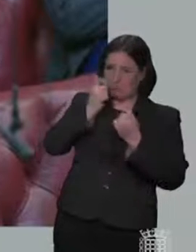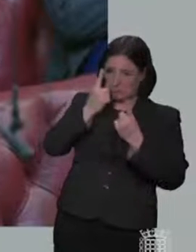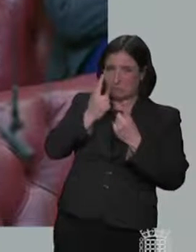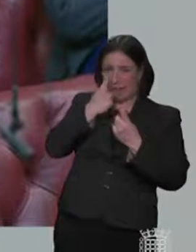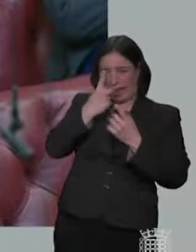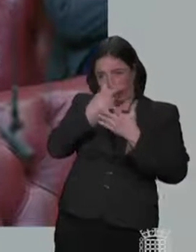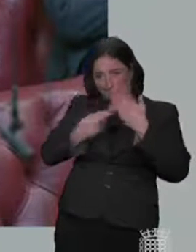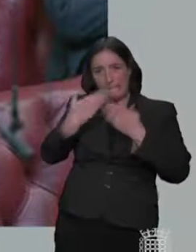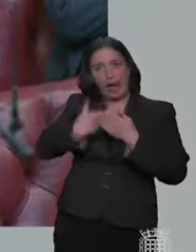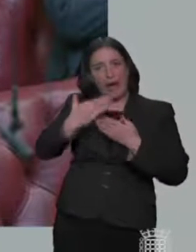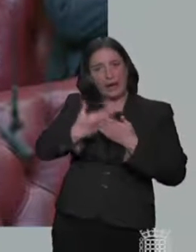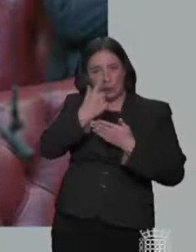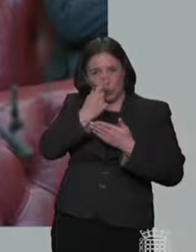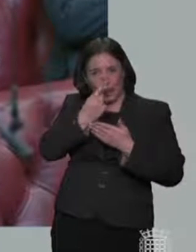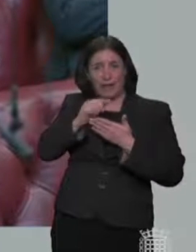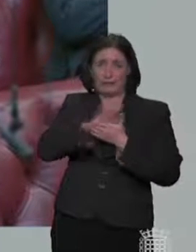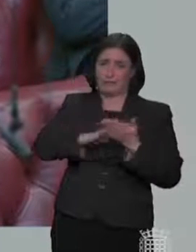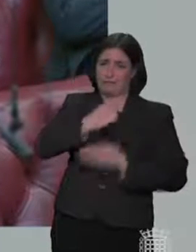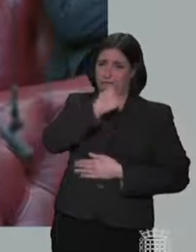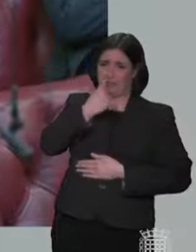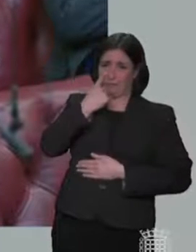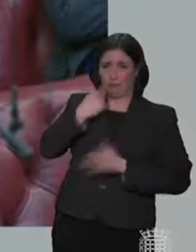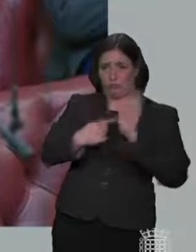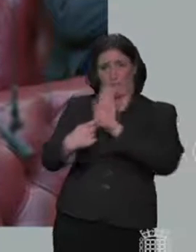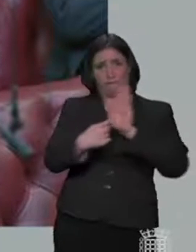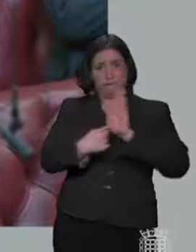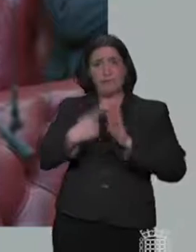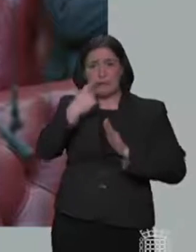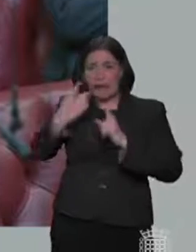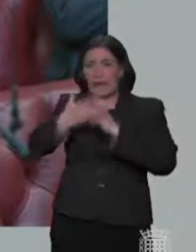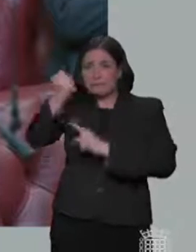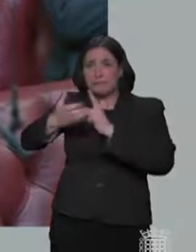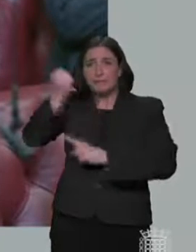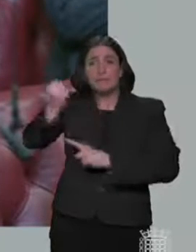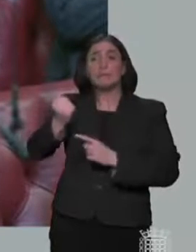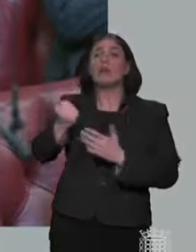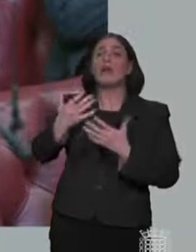there is nevertheless much more to be achieved in all parts of the uk and i hope the bill will start